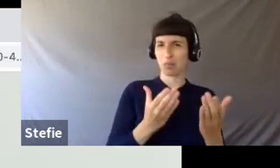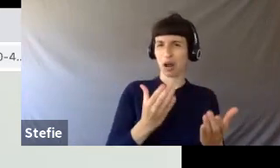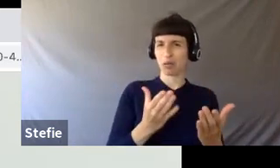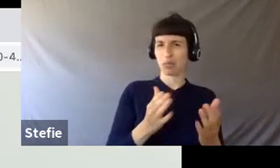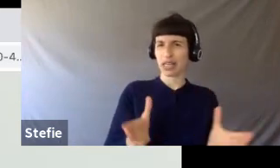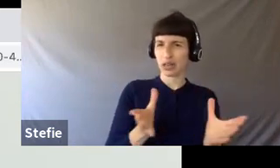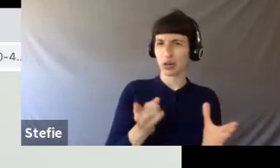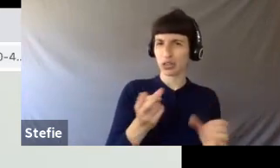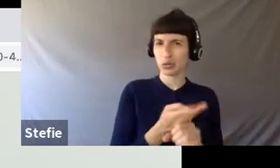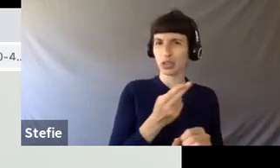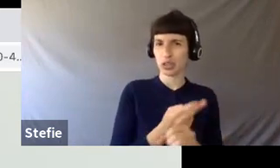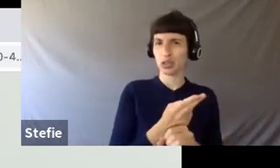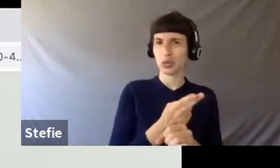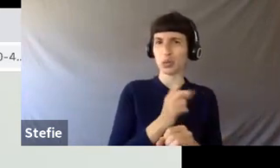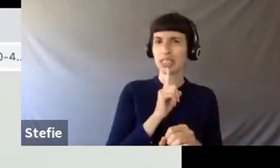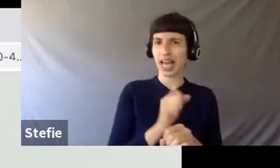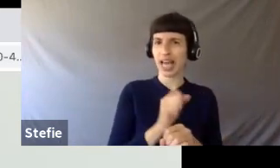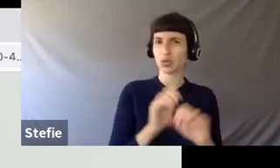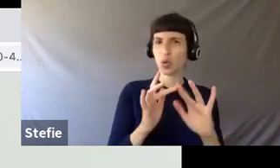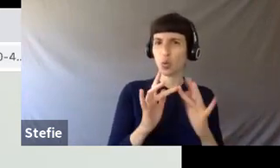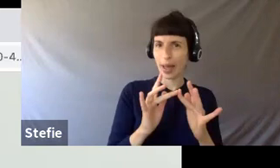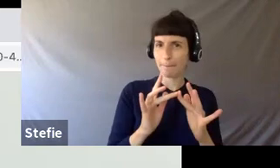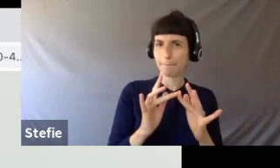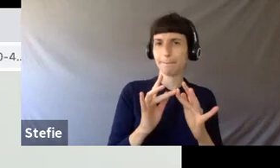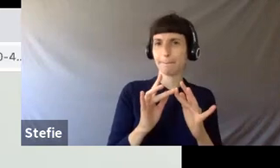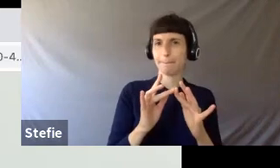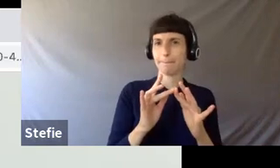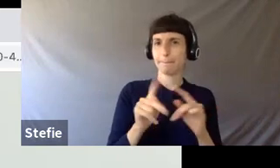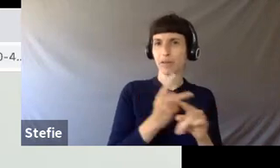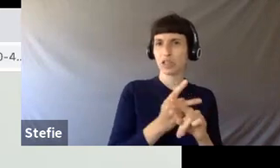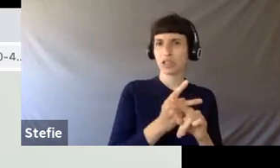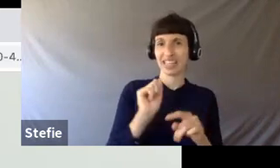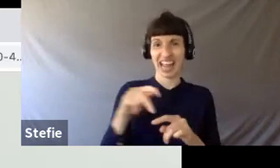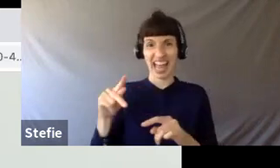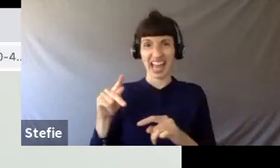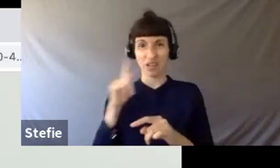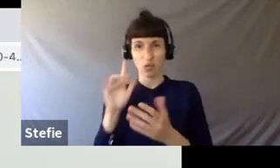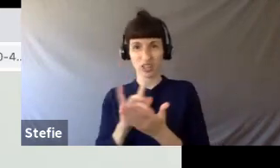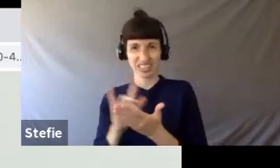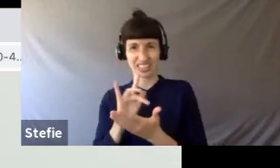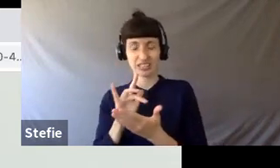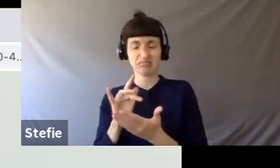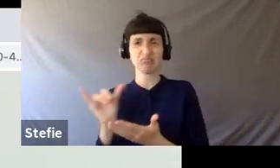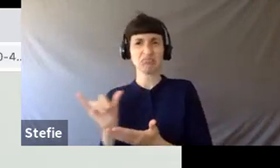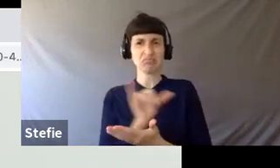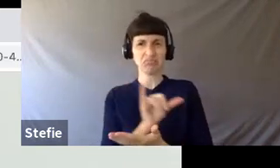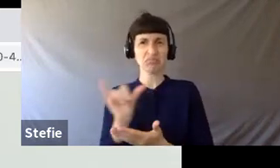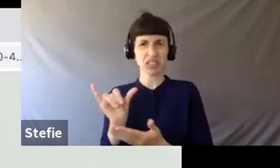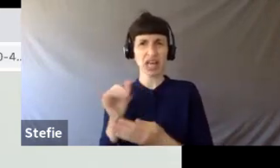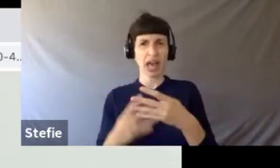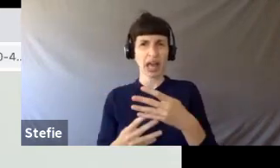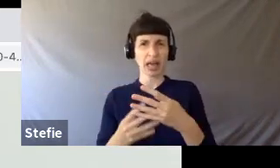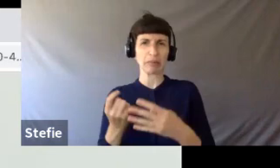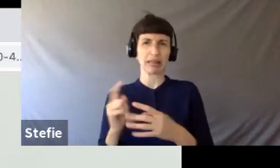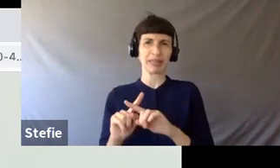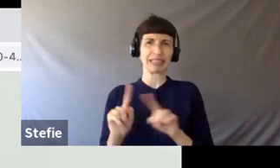If your account is not listed you can always push use another account and add it which helps if you're using a separate device. Teams does have a desktop or Mac version. Most likely the district